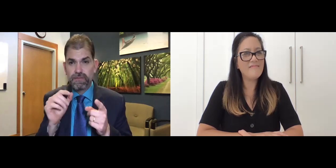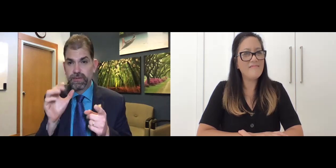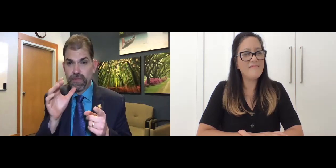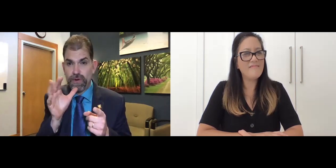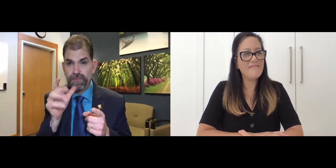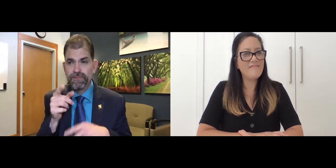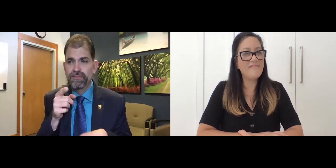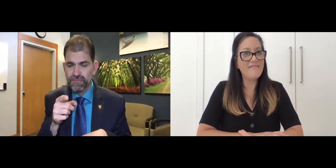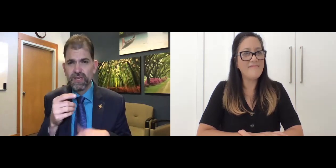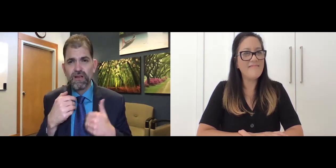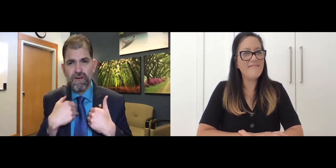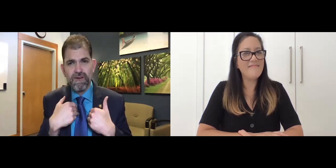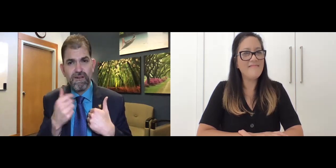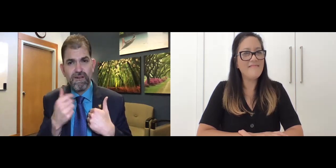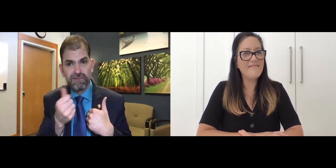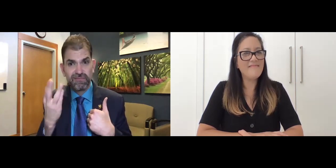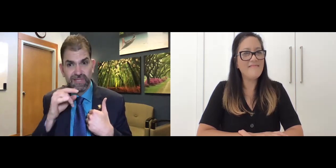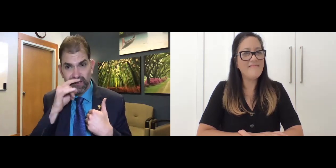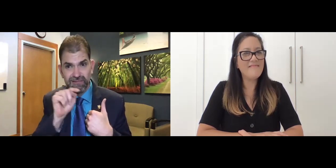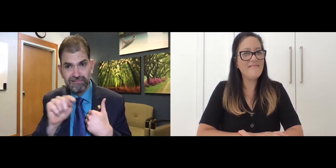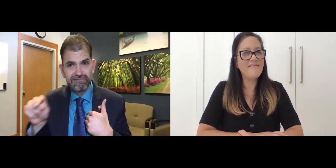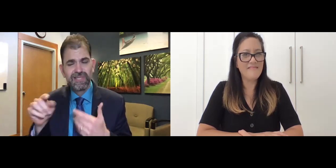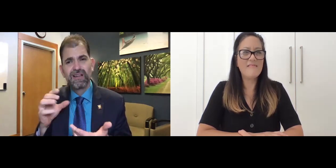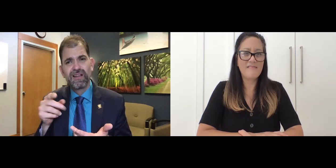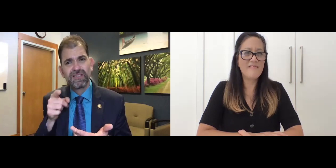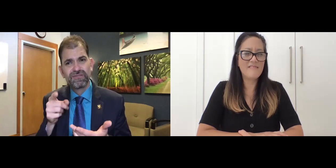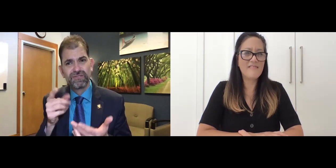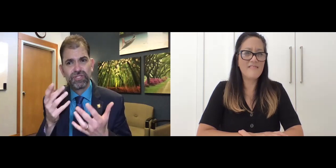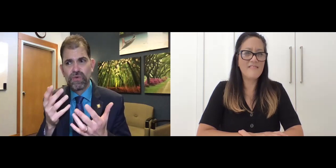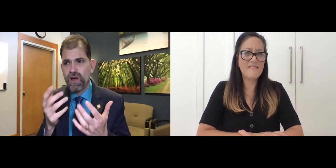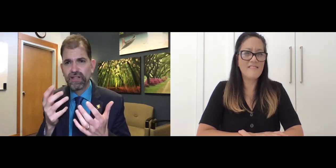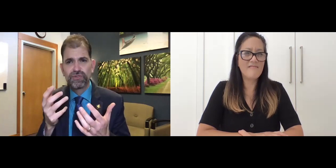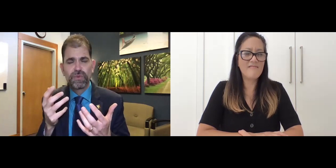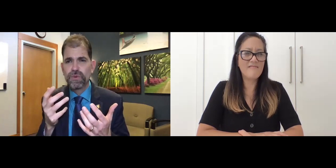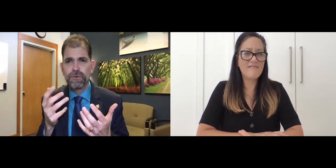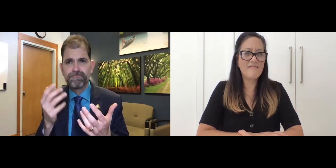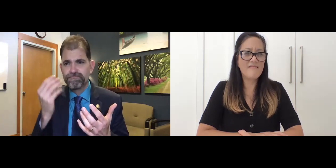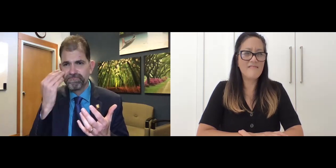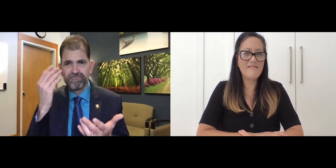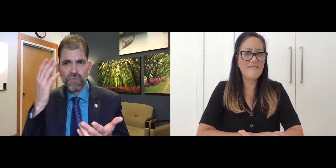I was talking to a deaf mother who has several kids and she was trying